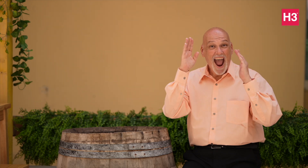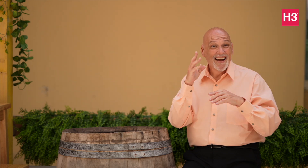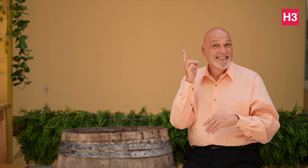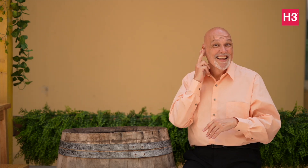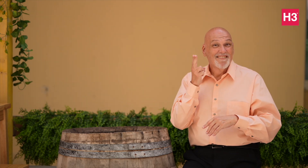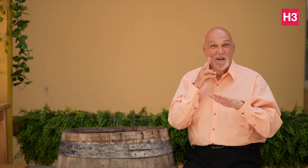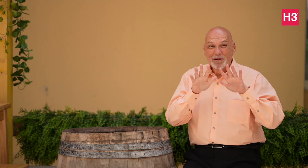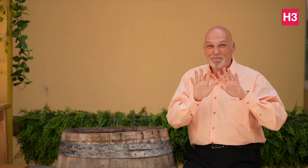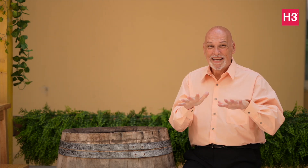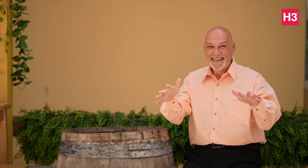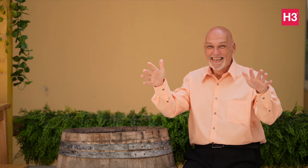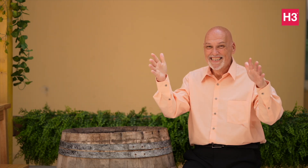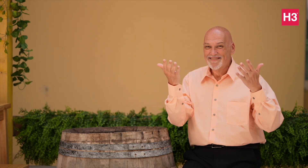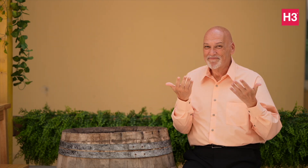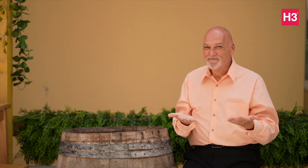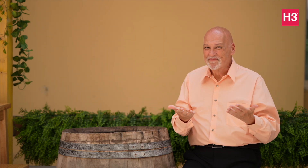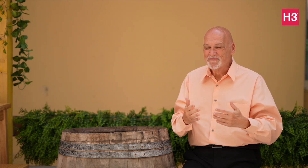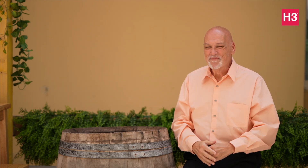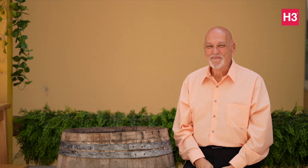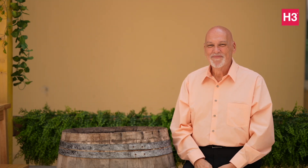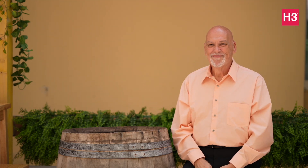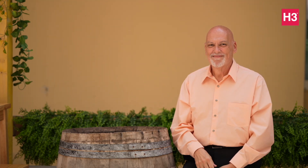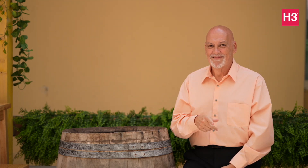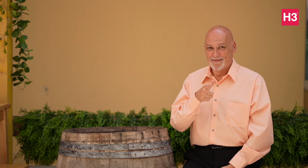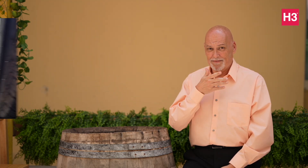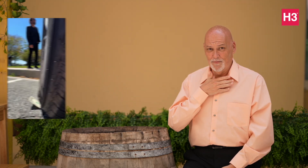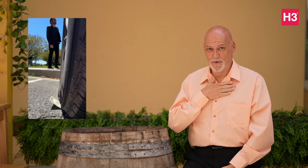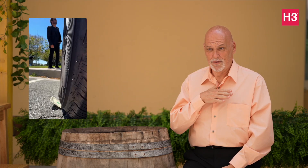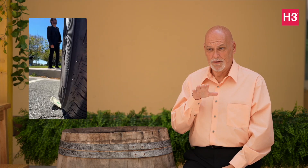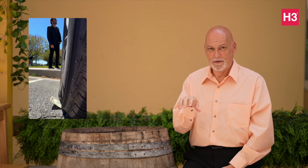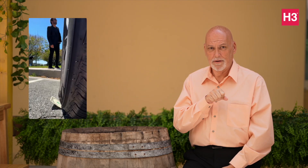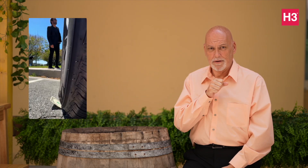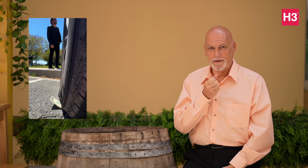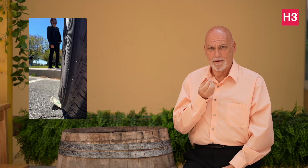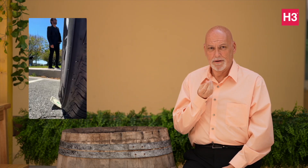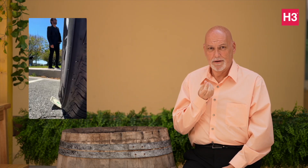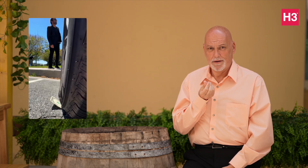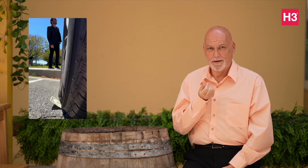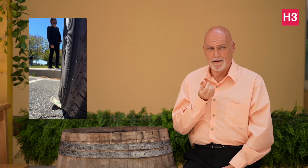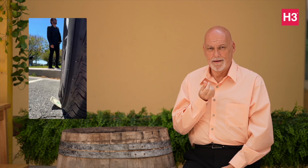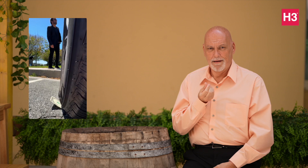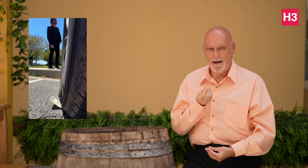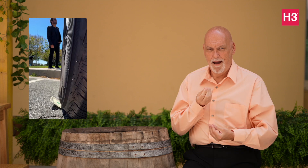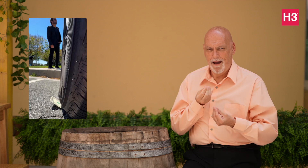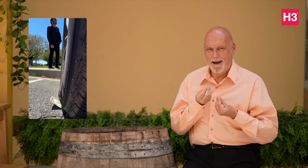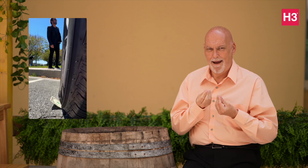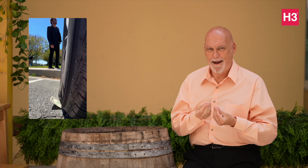[Anselmo]: Hi, welcome to DeafBeat! You want to grab some money?